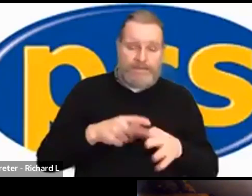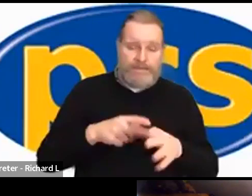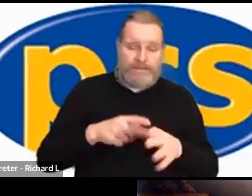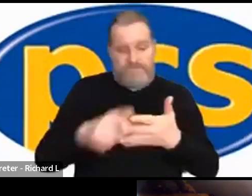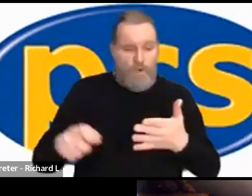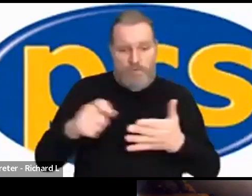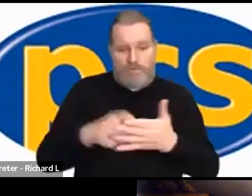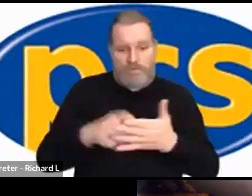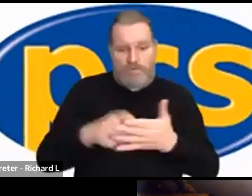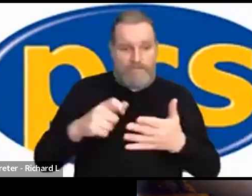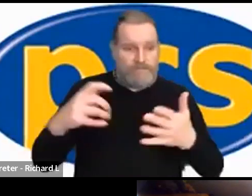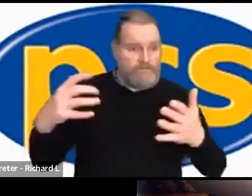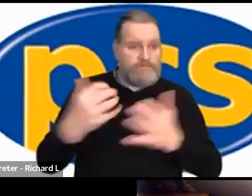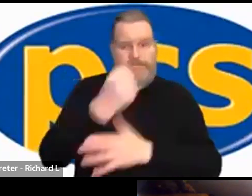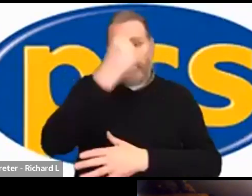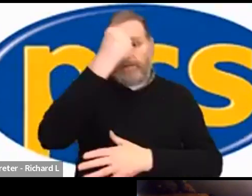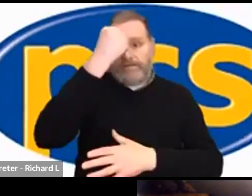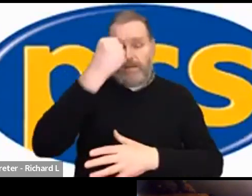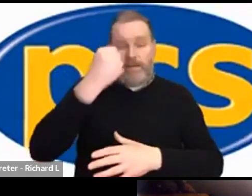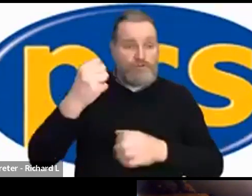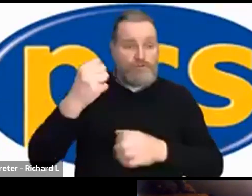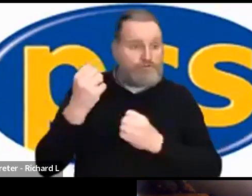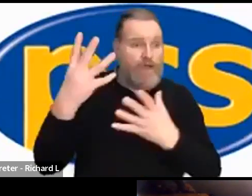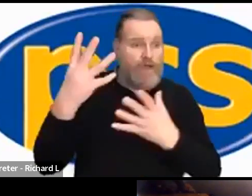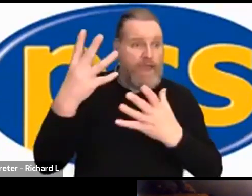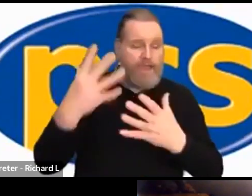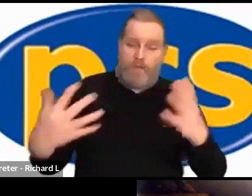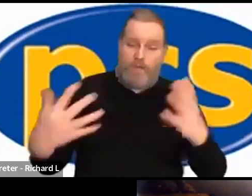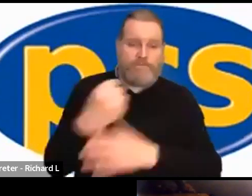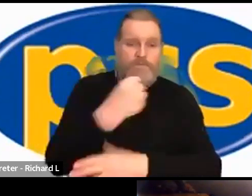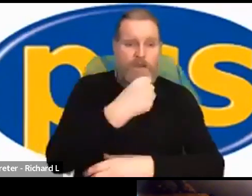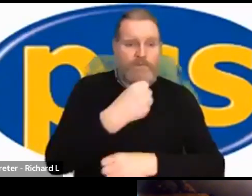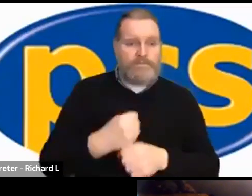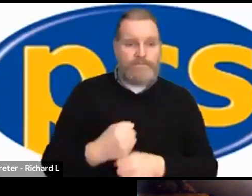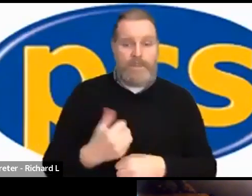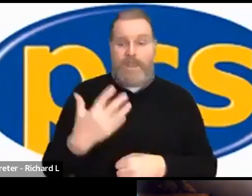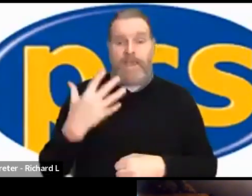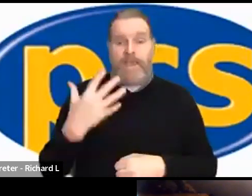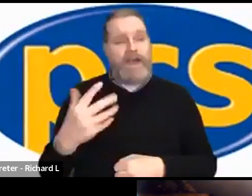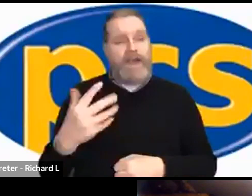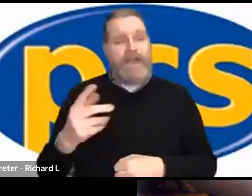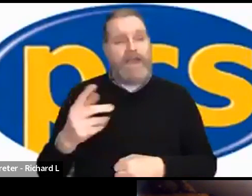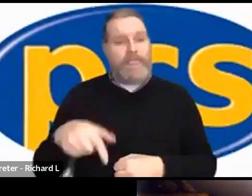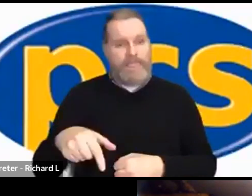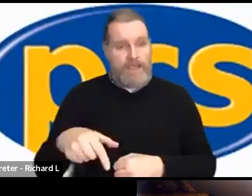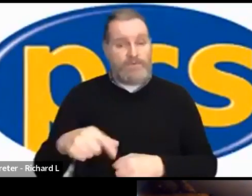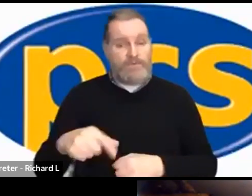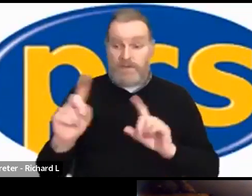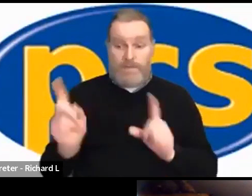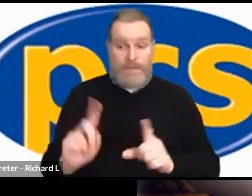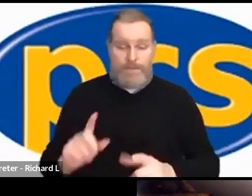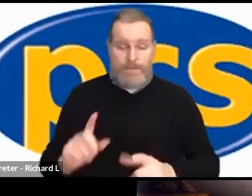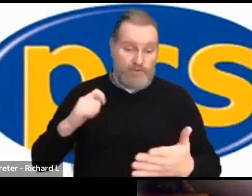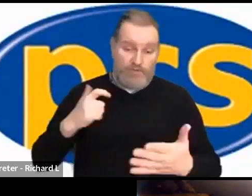over years to be the anti-union ballot threshold s s we've done it this we've done it this time, and we've smashed it. We've seen 5,000 people kick seen 5,000 people kick this campaign off by taking